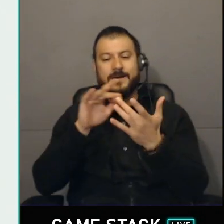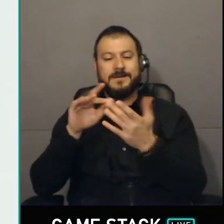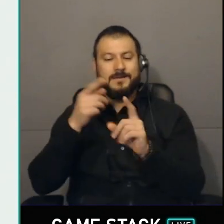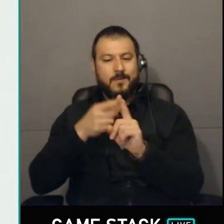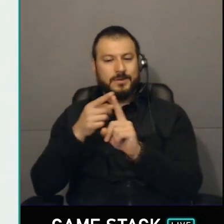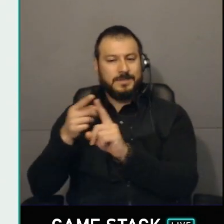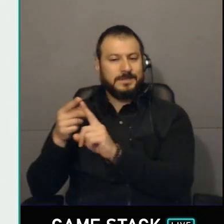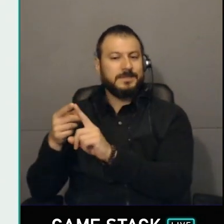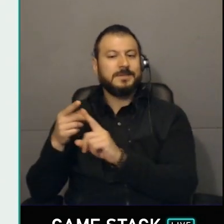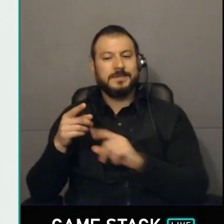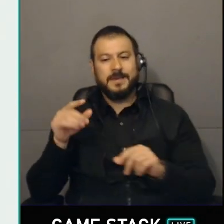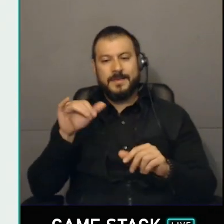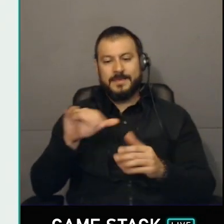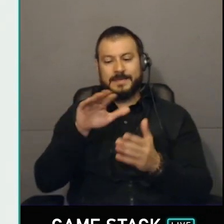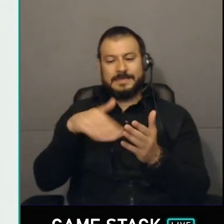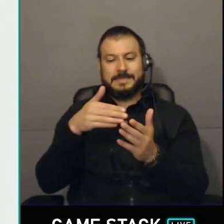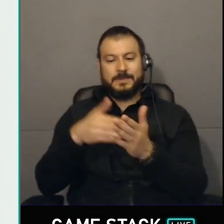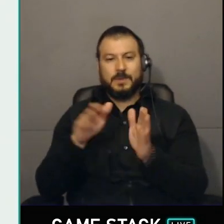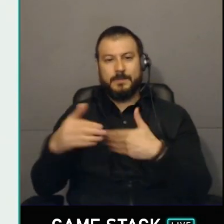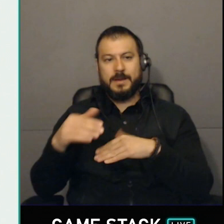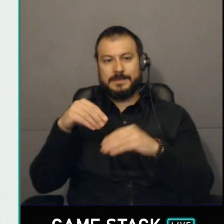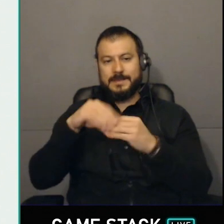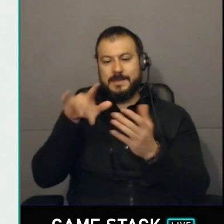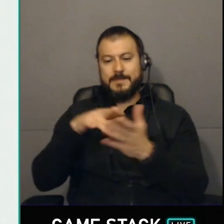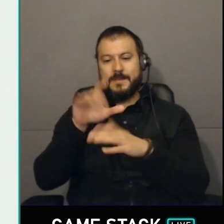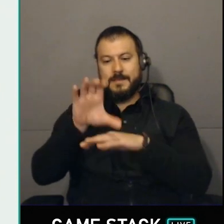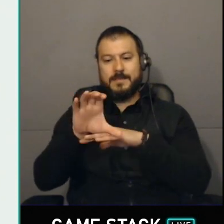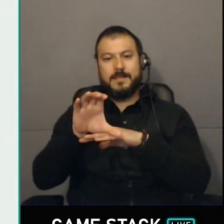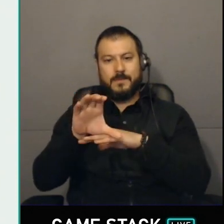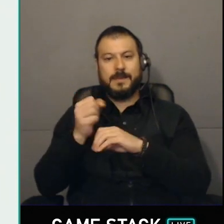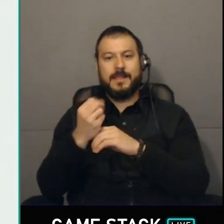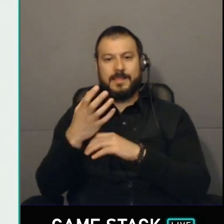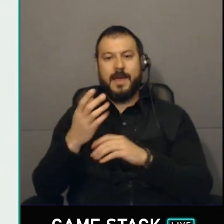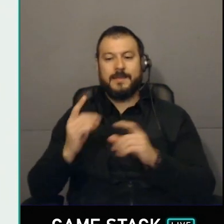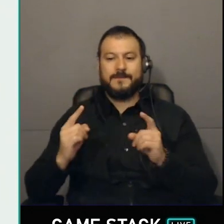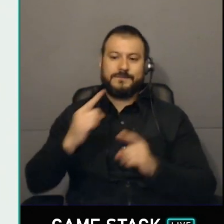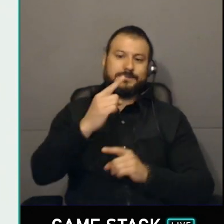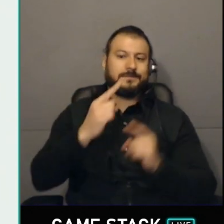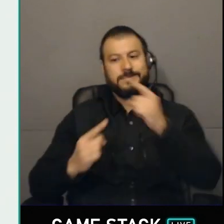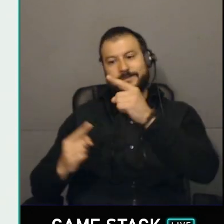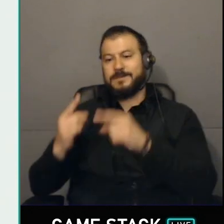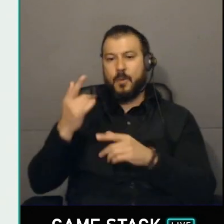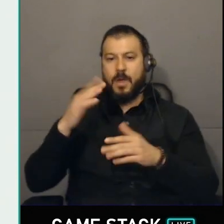in the middle is going to get a lot of angular effects from dealing with all of its neighbors.